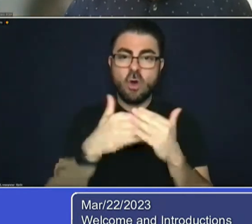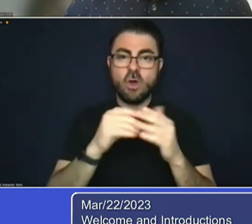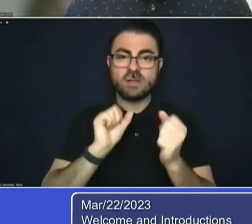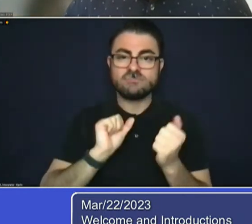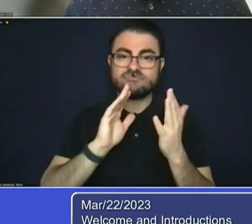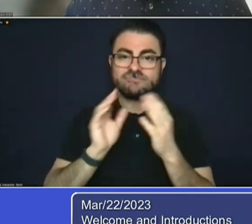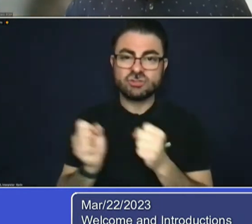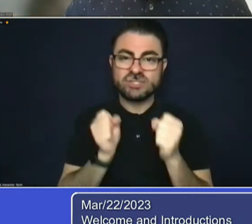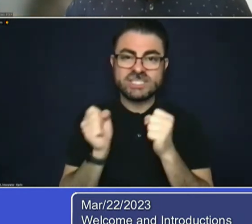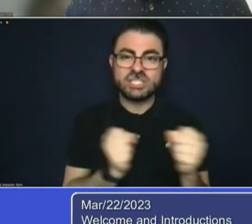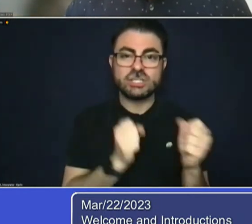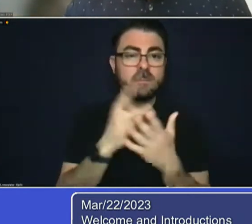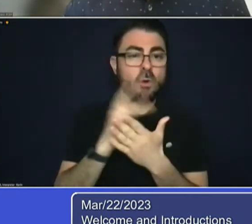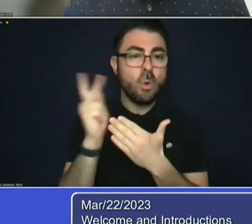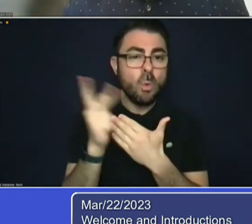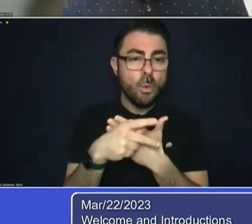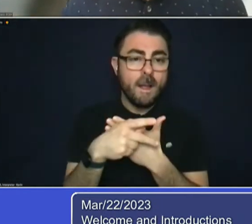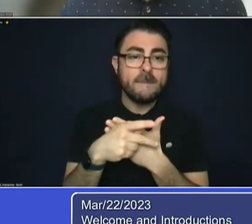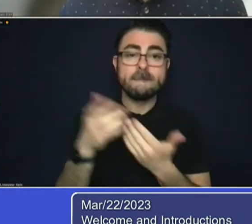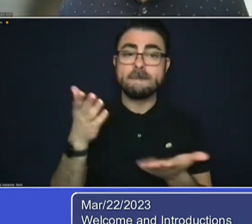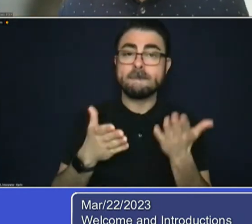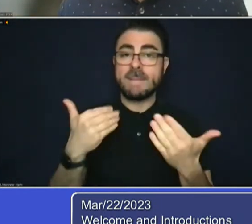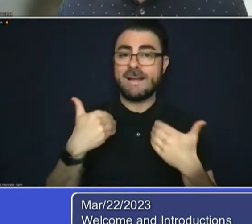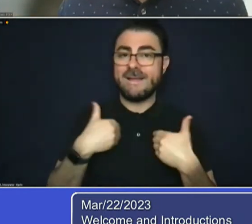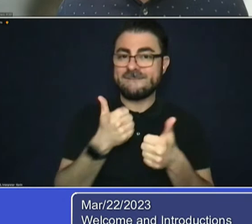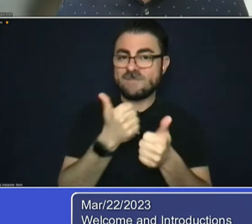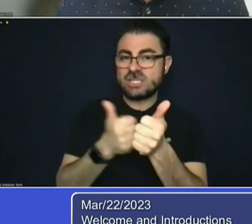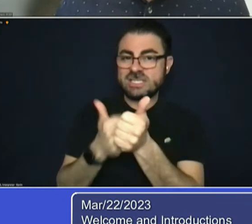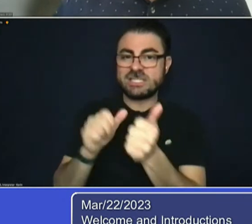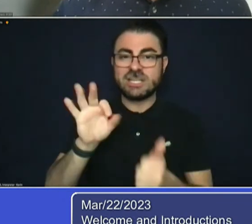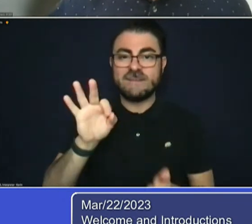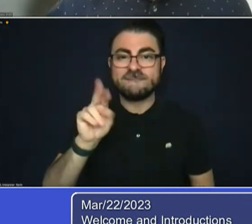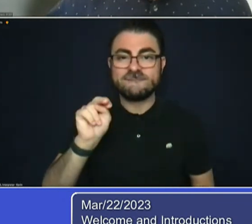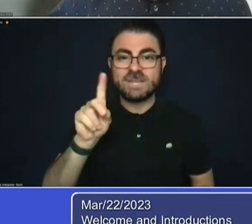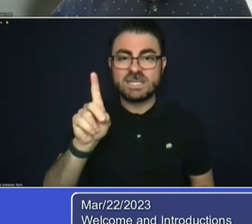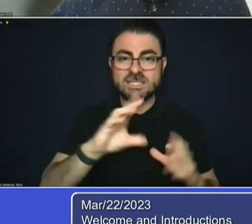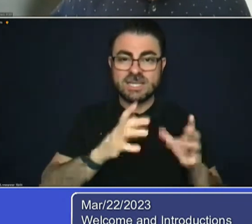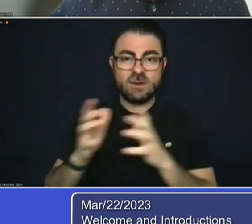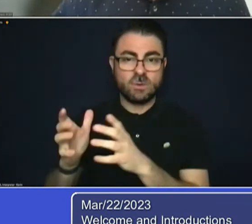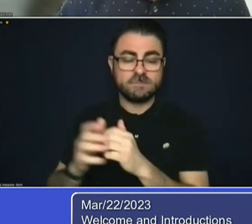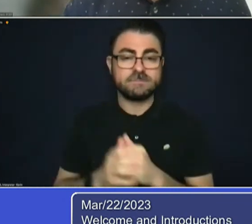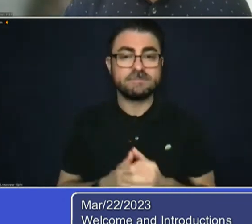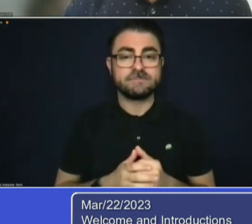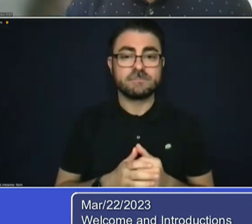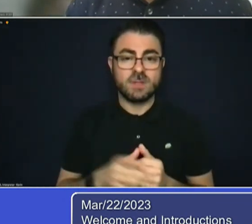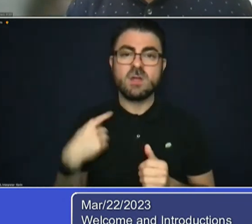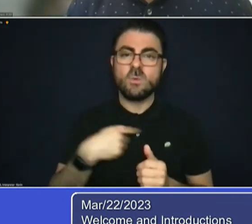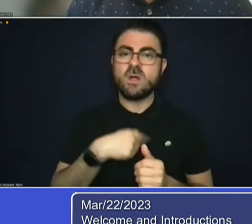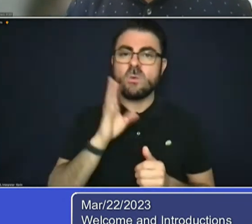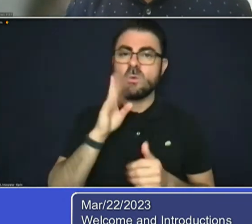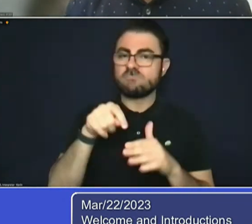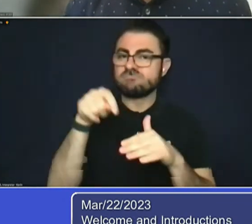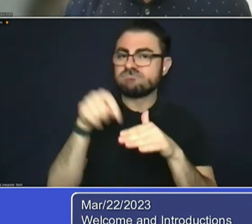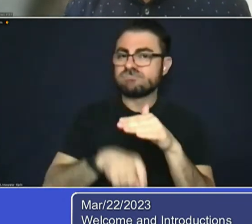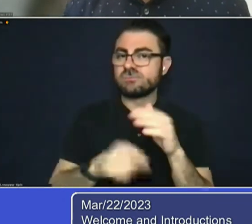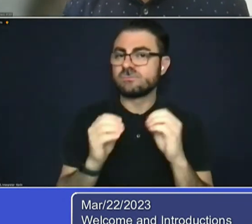IS A LISTING OF ALL THE STRATEGIC PROGRAMS THAT MAY BE